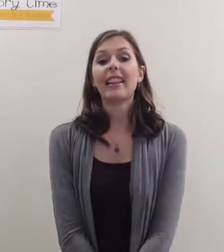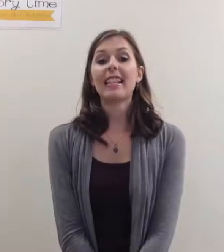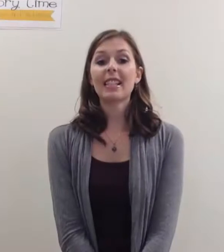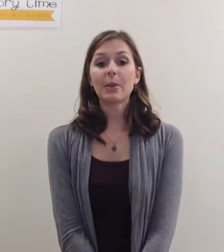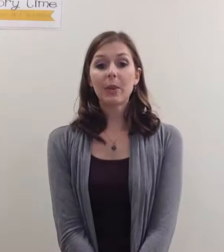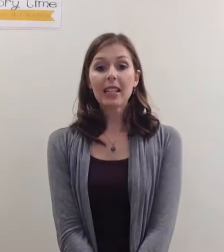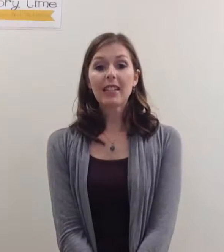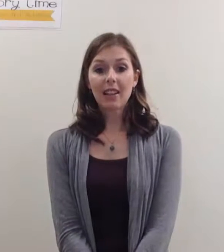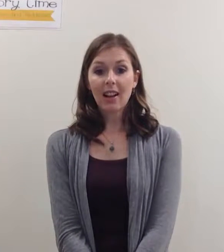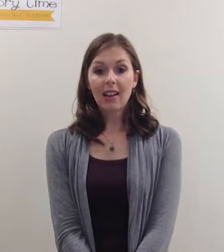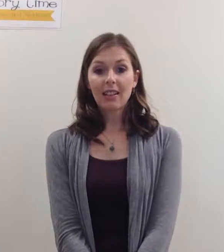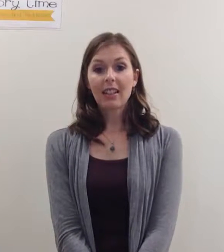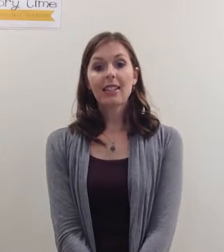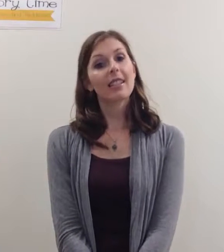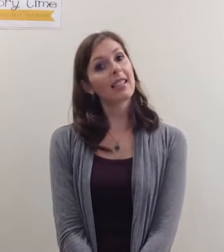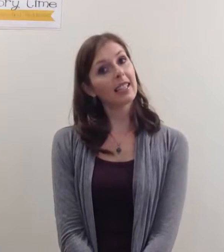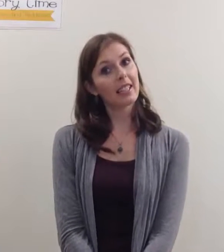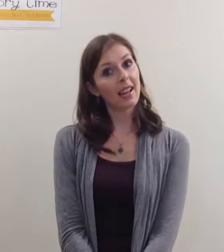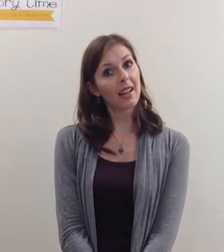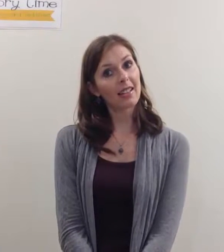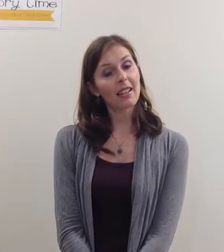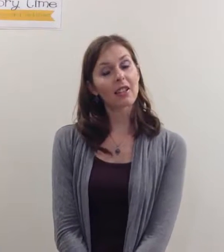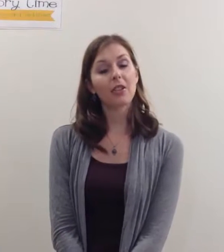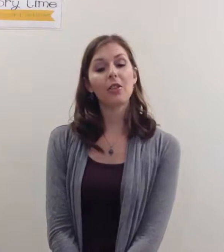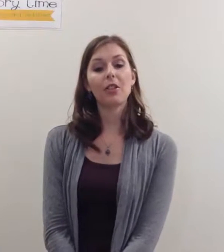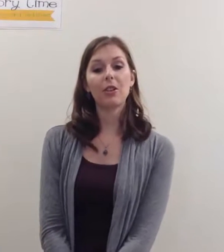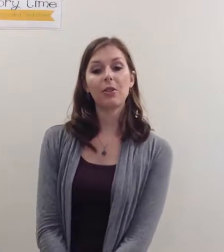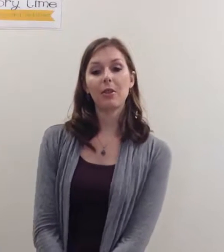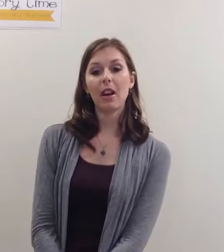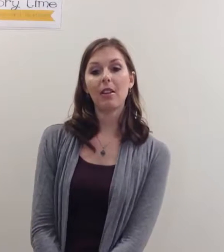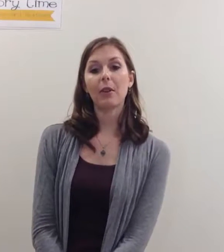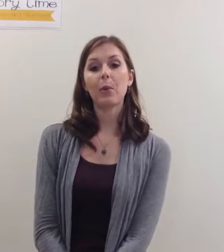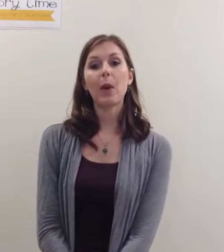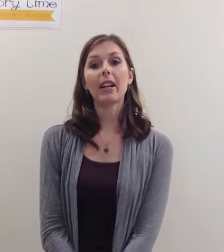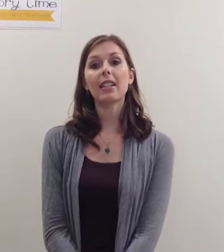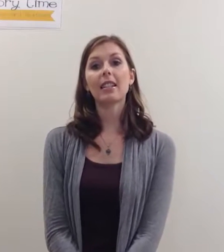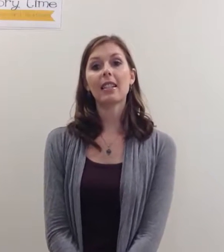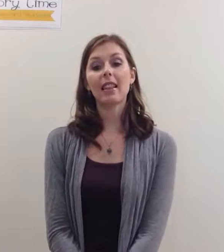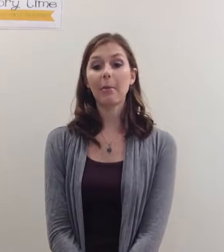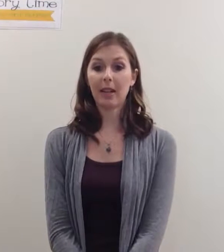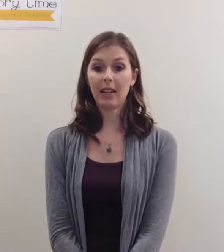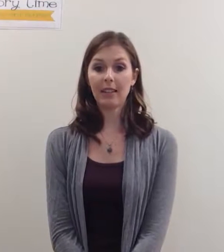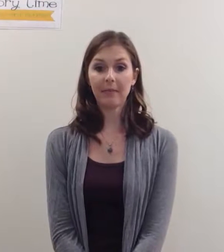This week's song, "Silly Socks," is to the tune of "Where is Thumbkin".